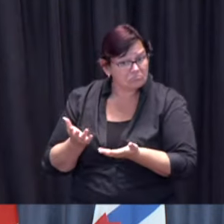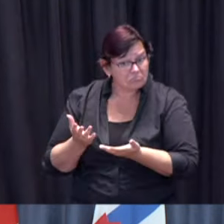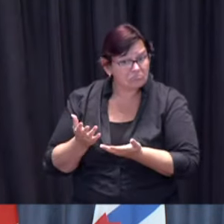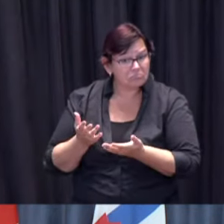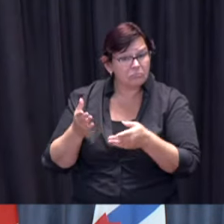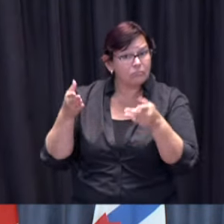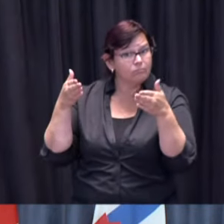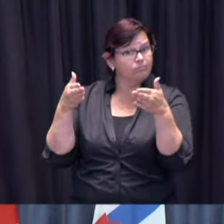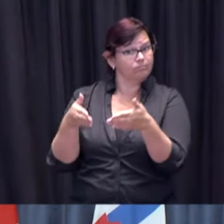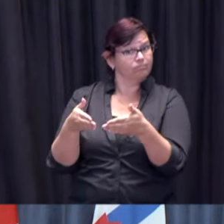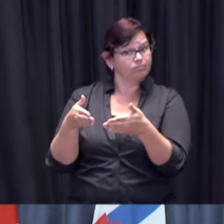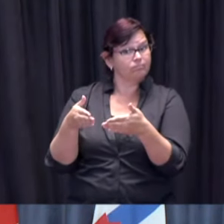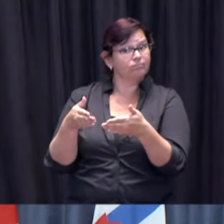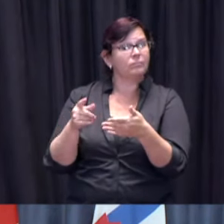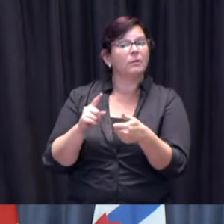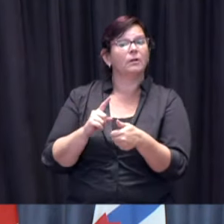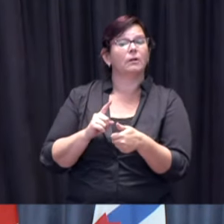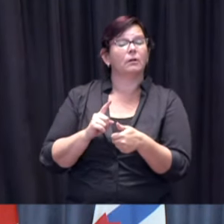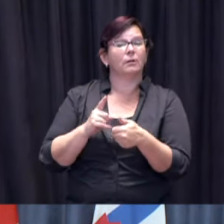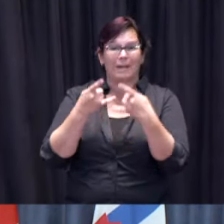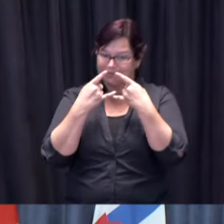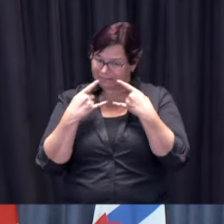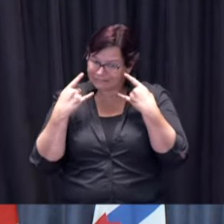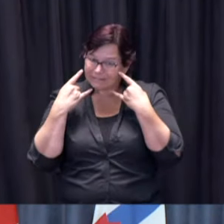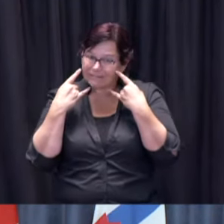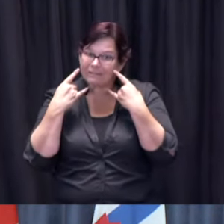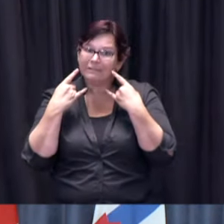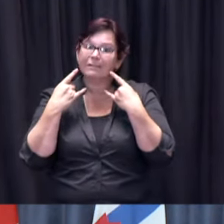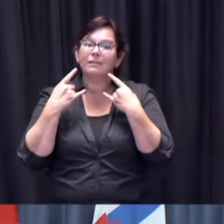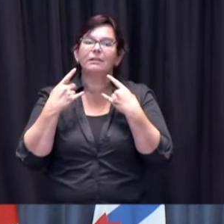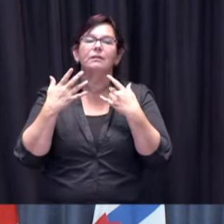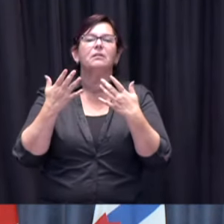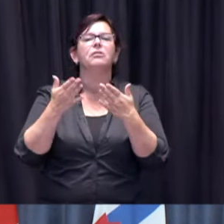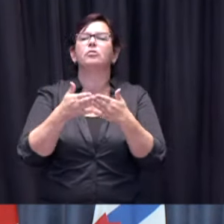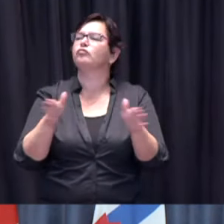that relates to masks in common areas of apartments and condominiums.